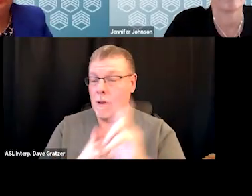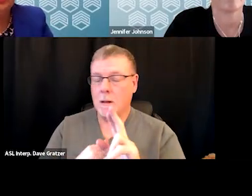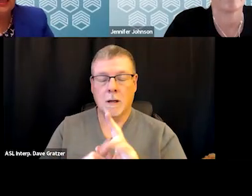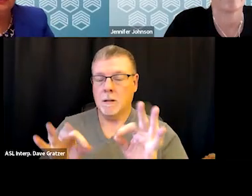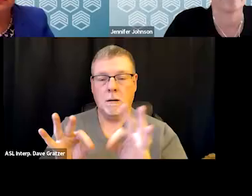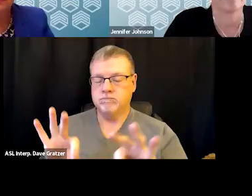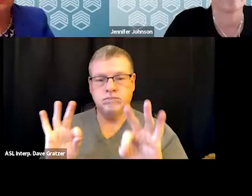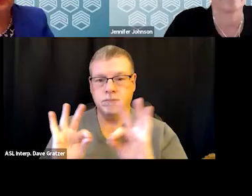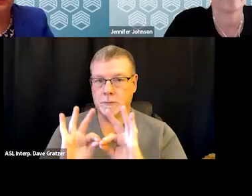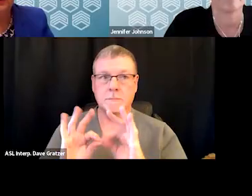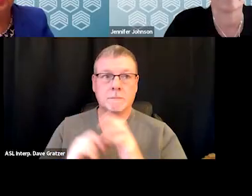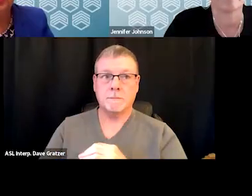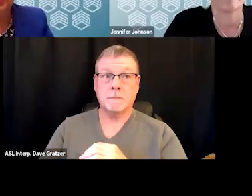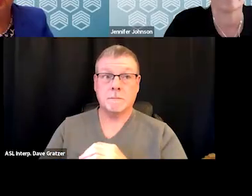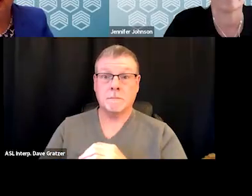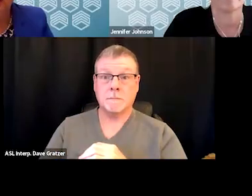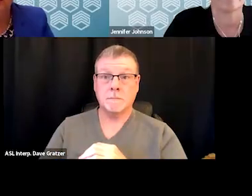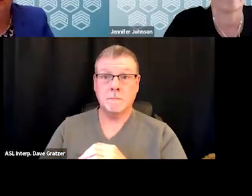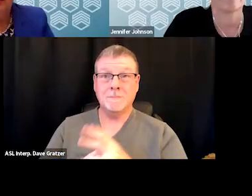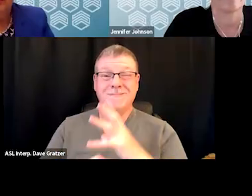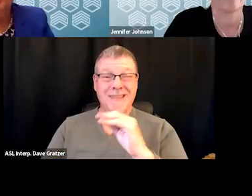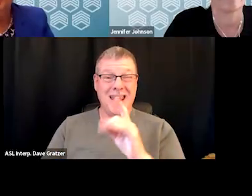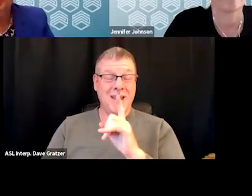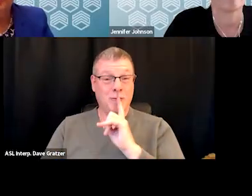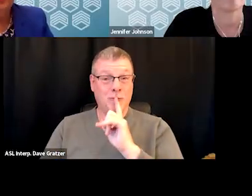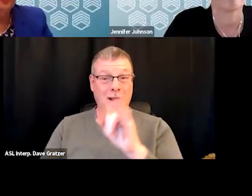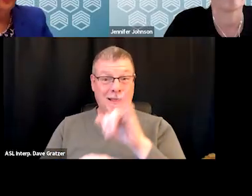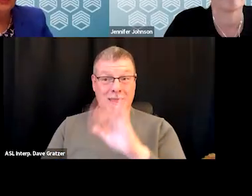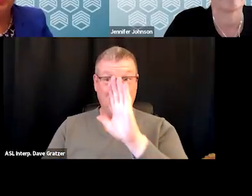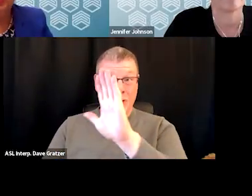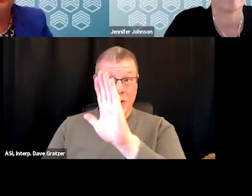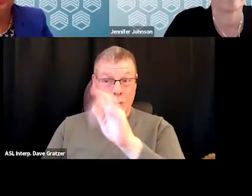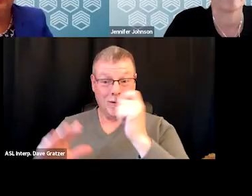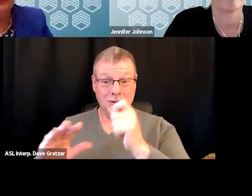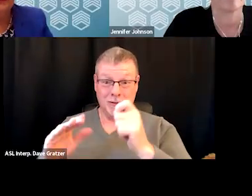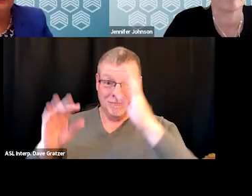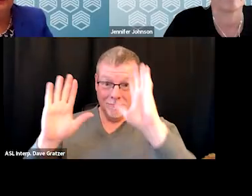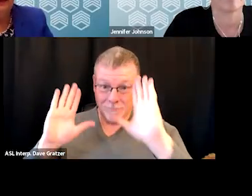and judges, that's, that's really under your, under your purview. That's your domain.